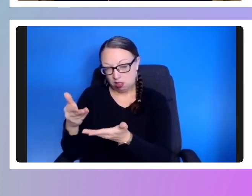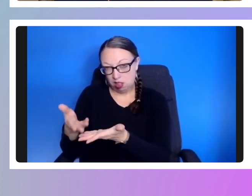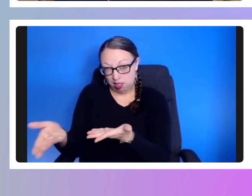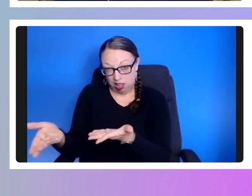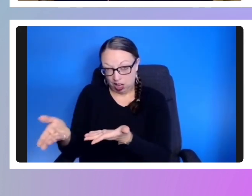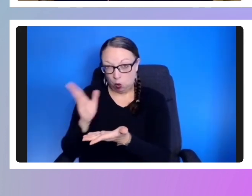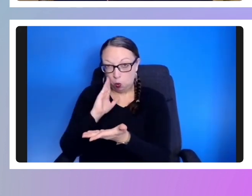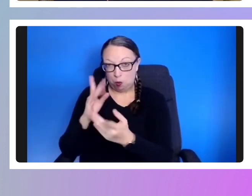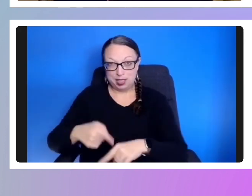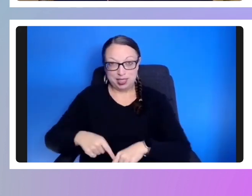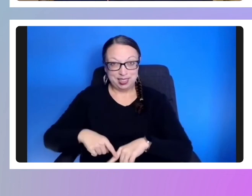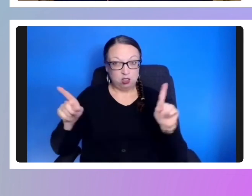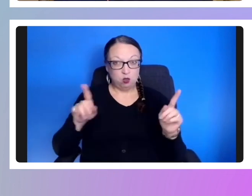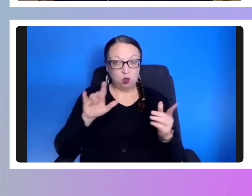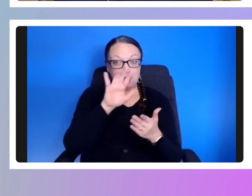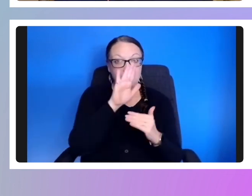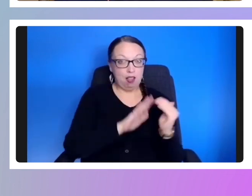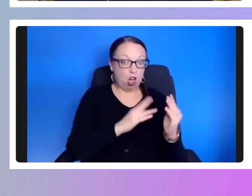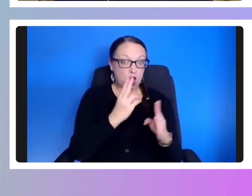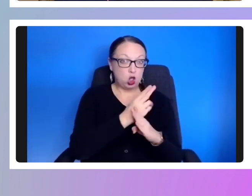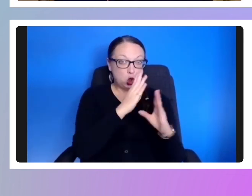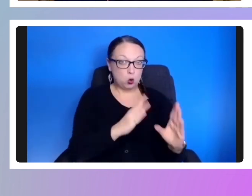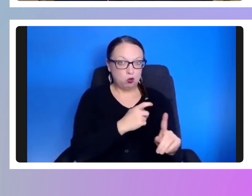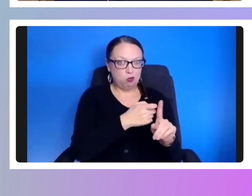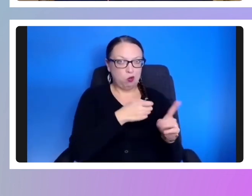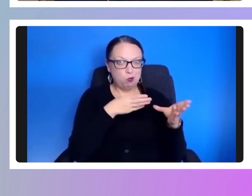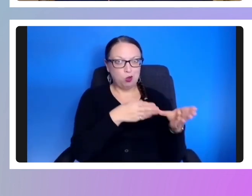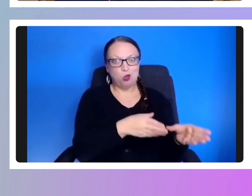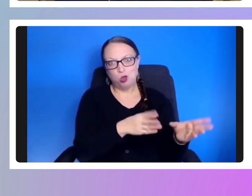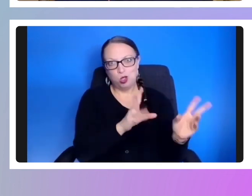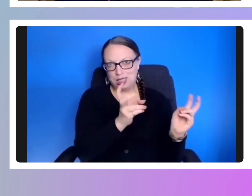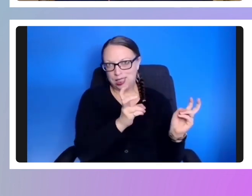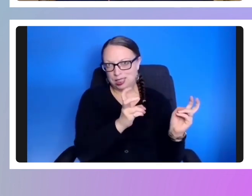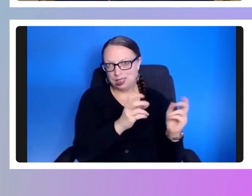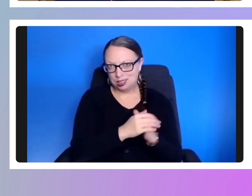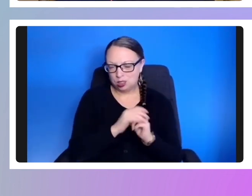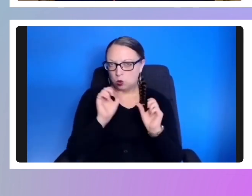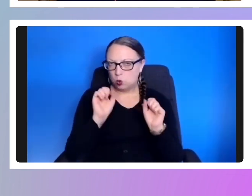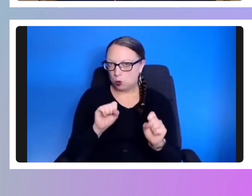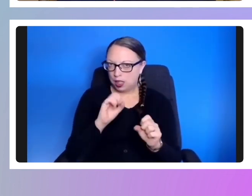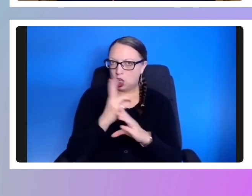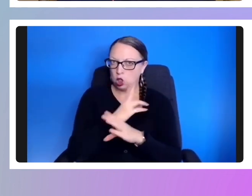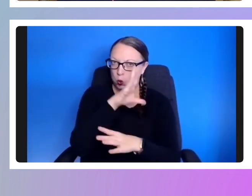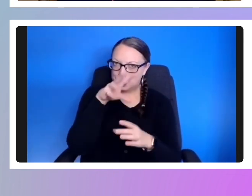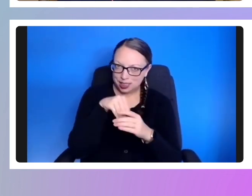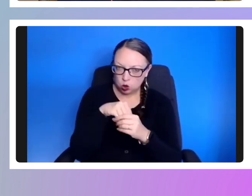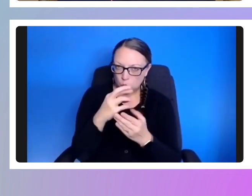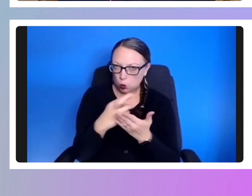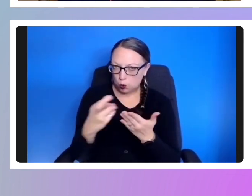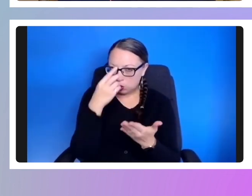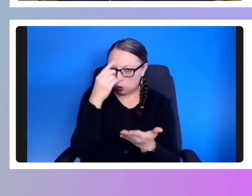to users off the street, so you can use internal resources for that as long as you do it